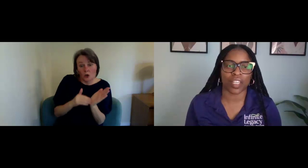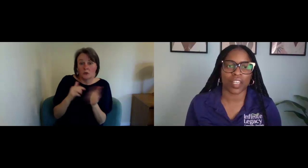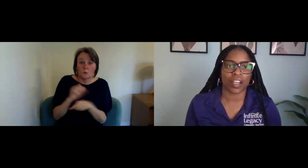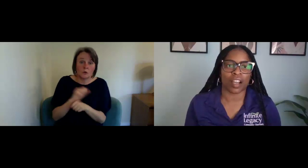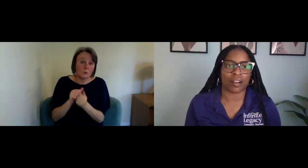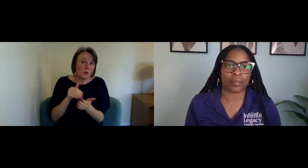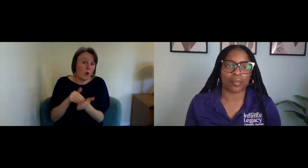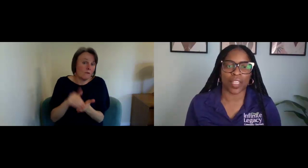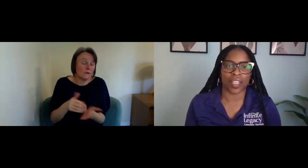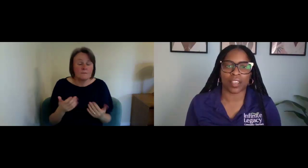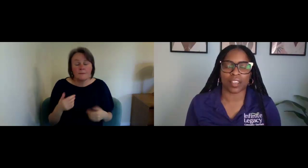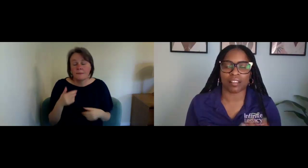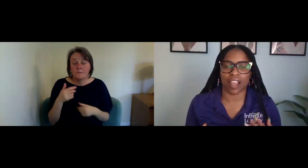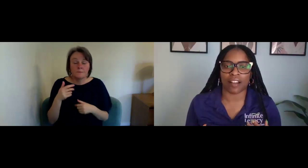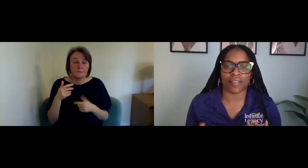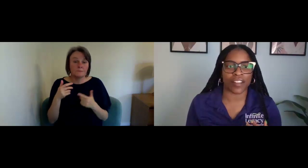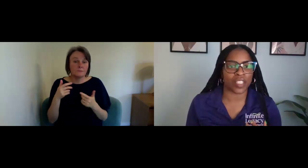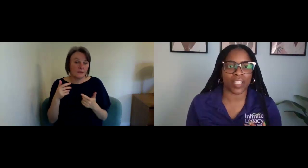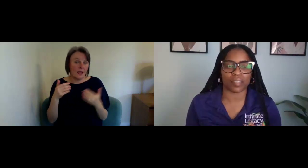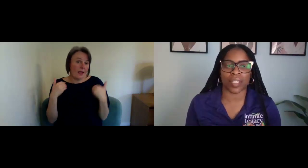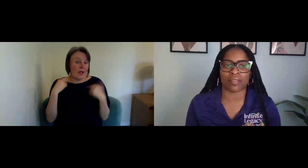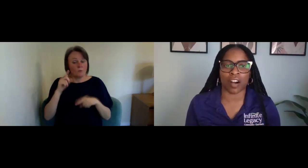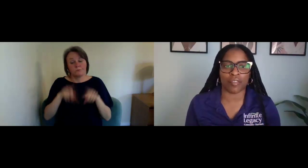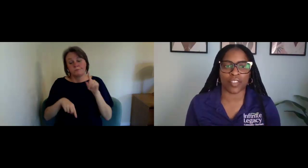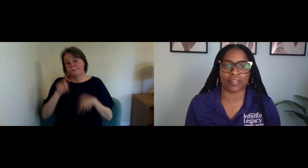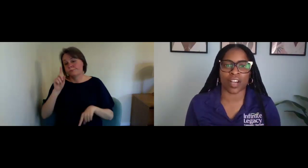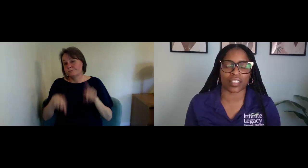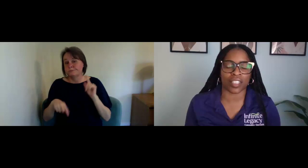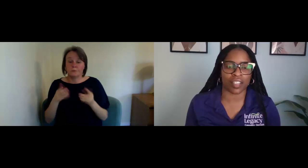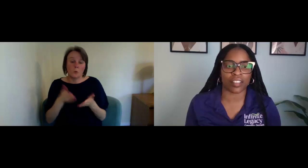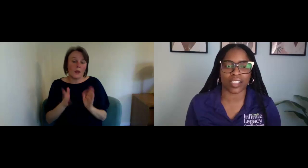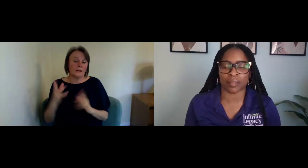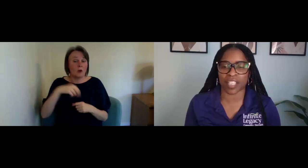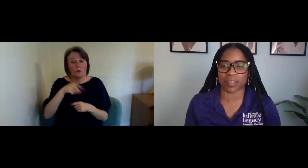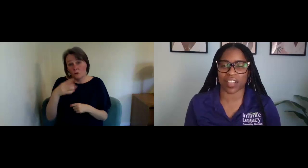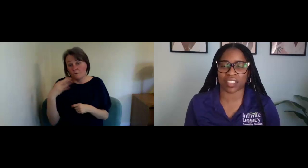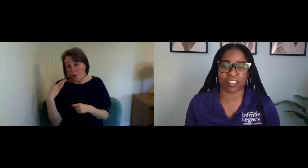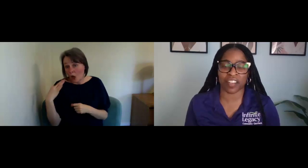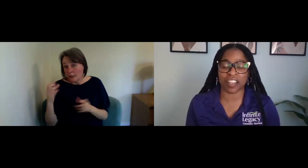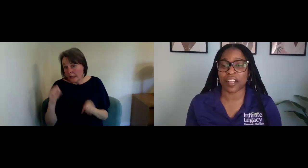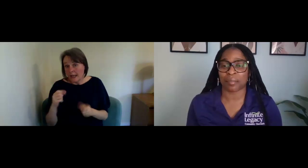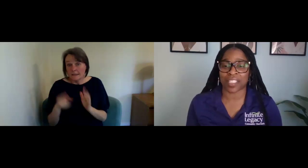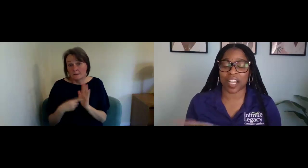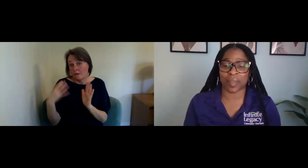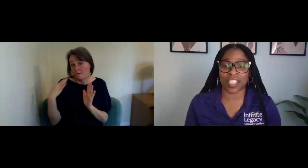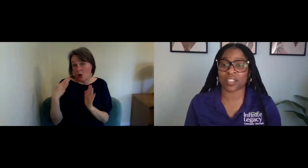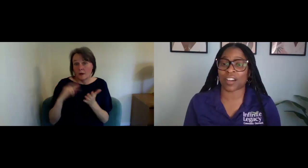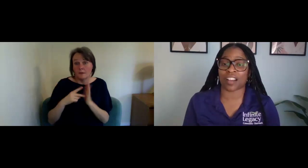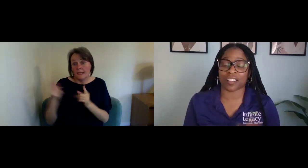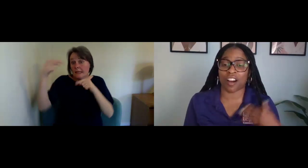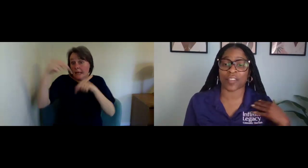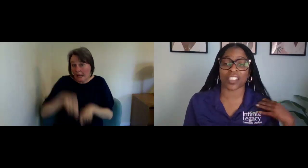We have various ways to be involved. You can volunteer, and sometimes volunteering means coming into our office